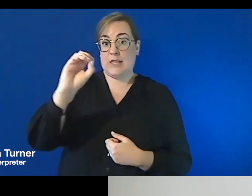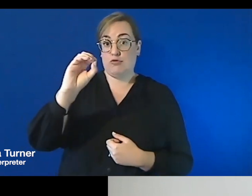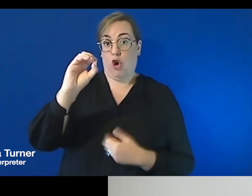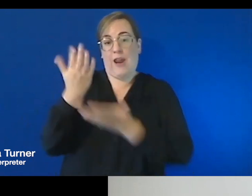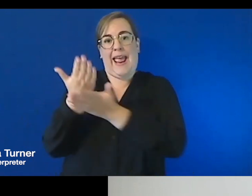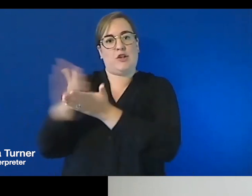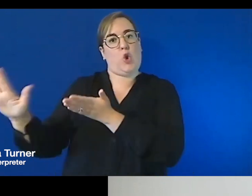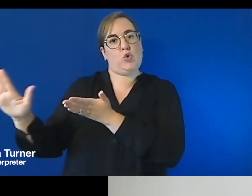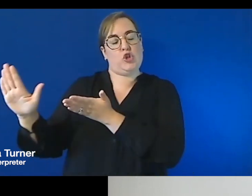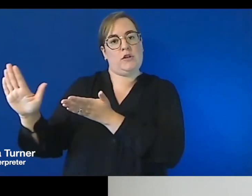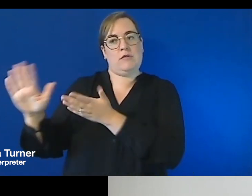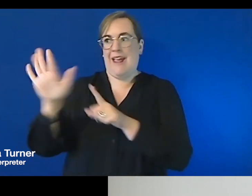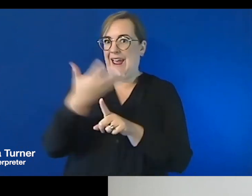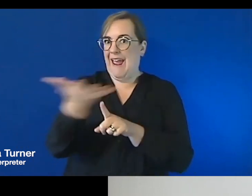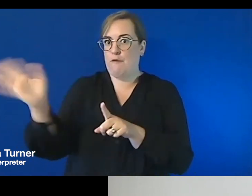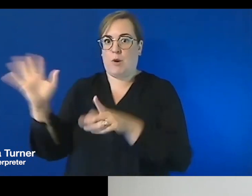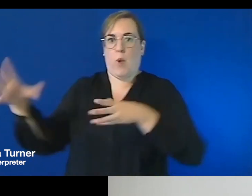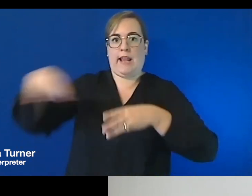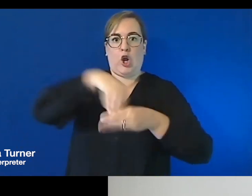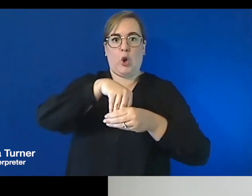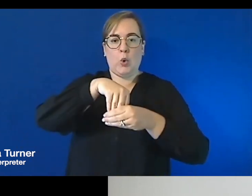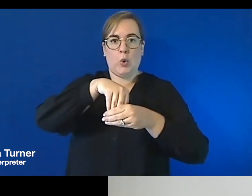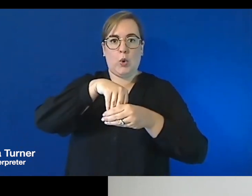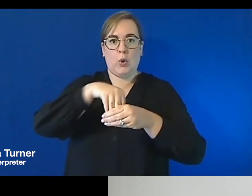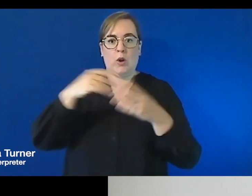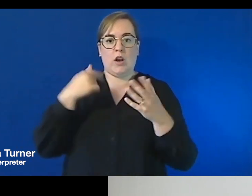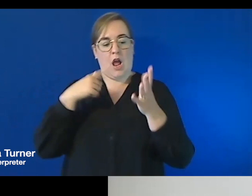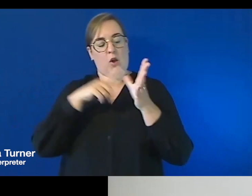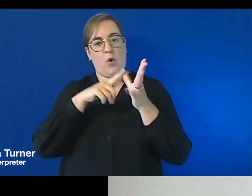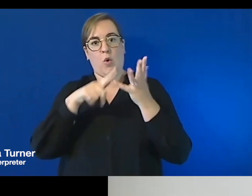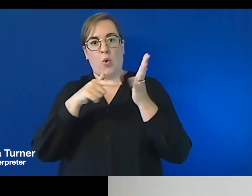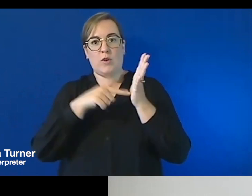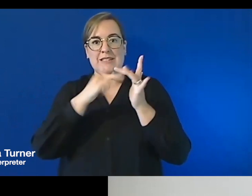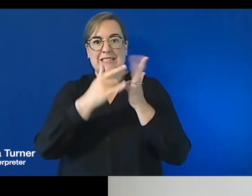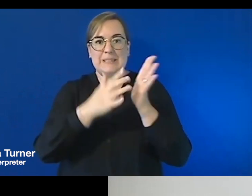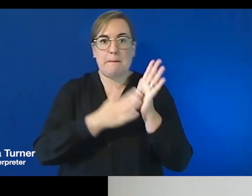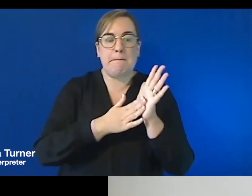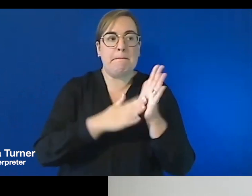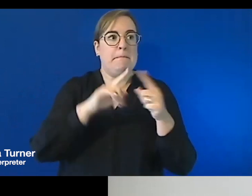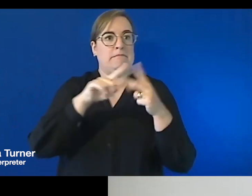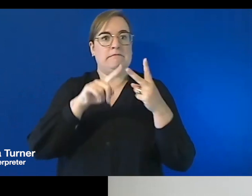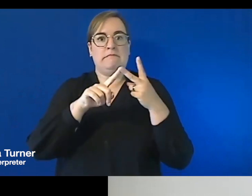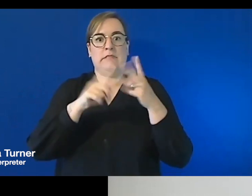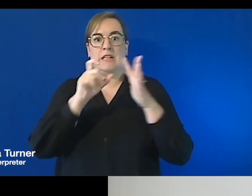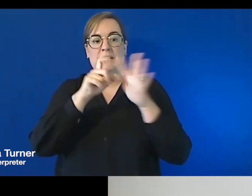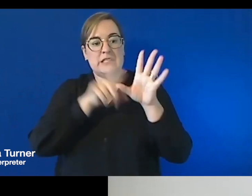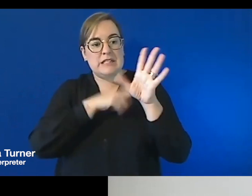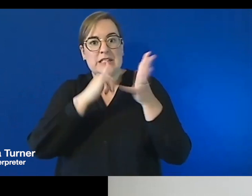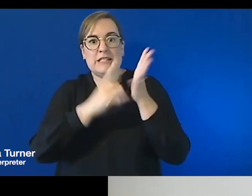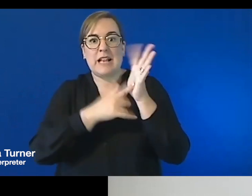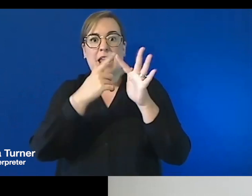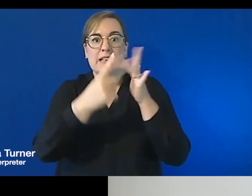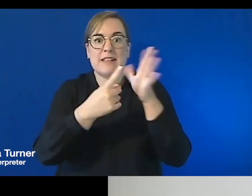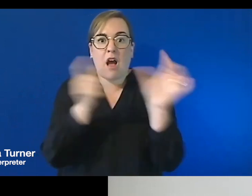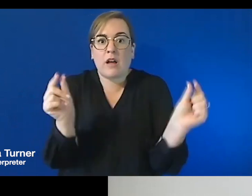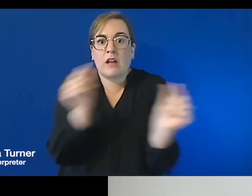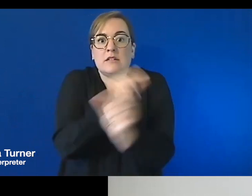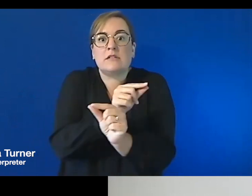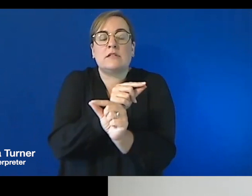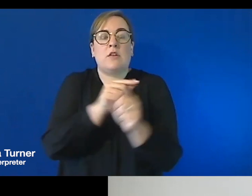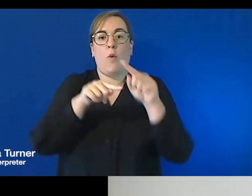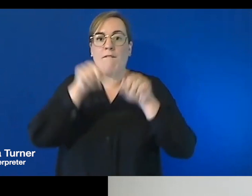in such areas as autism, dyslexia, many various gender problems and one of the